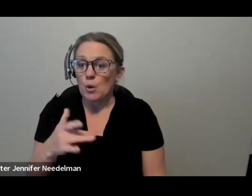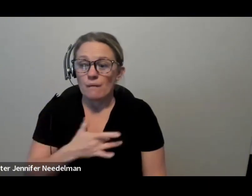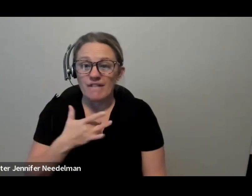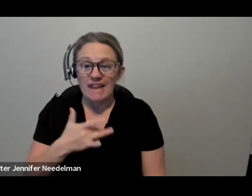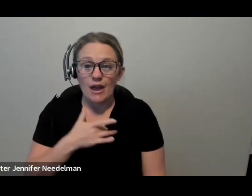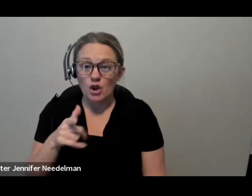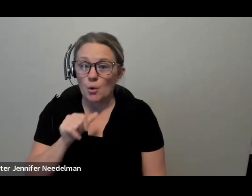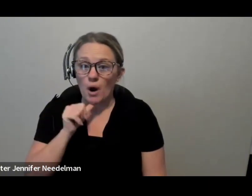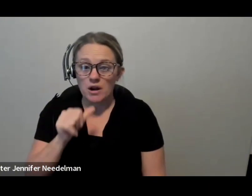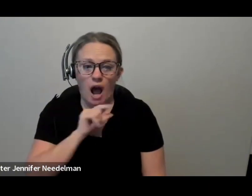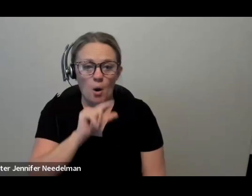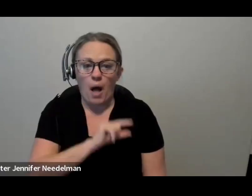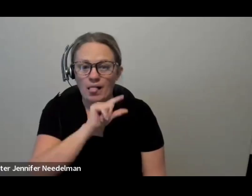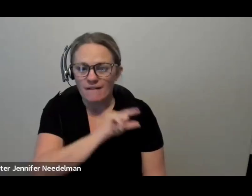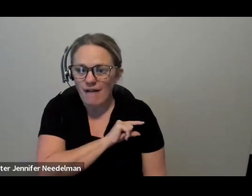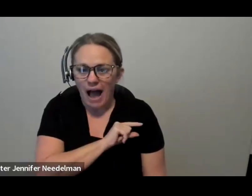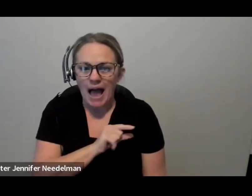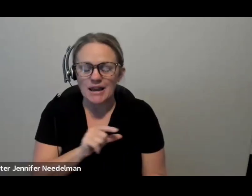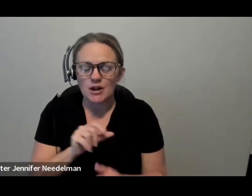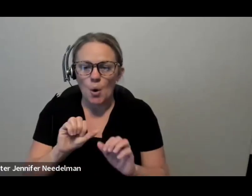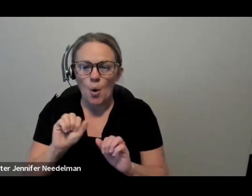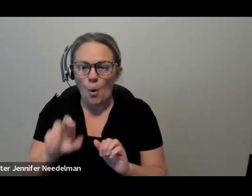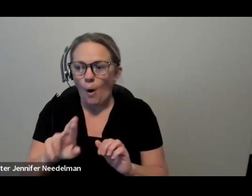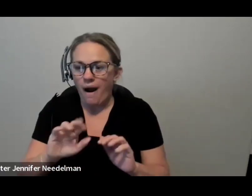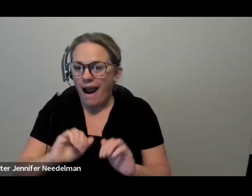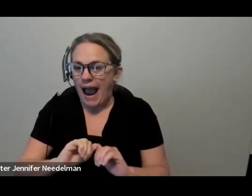I think the best way is to just go for it.